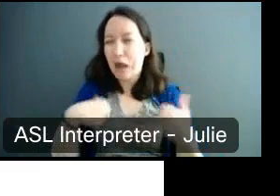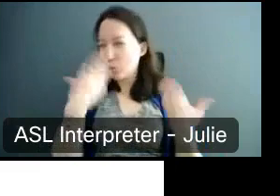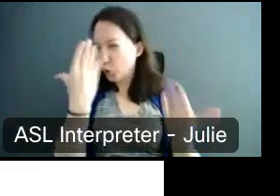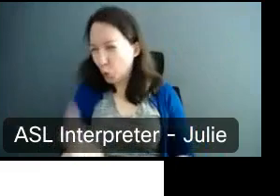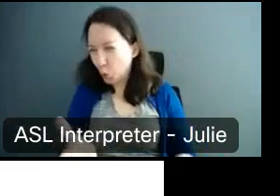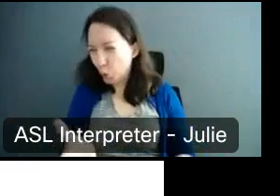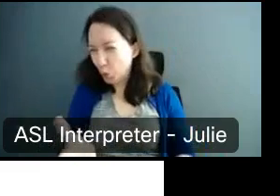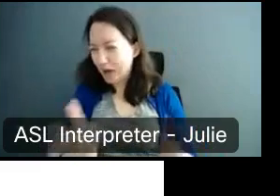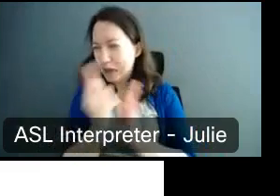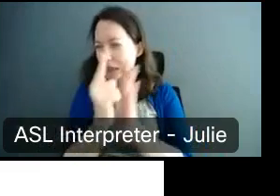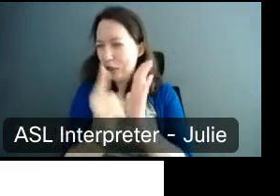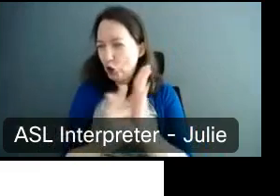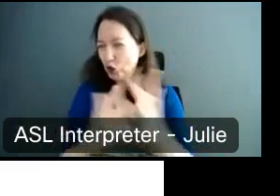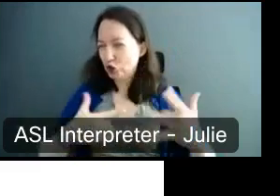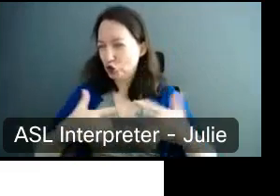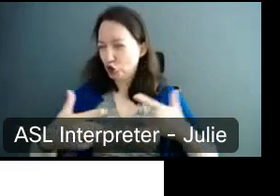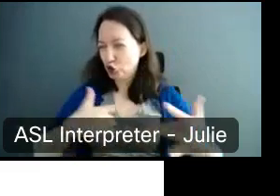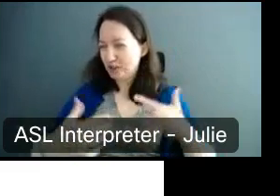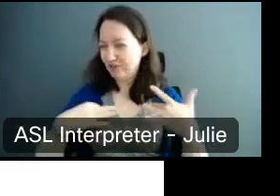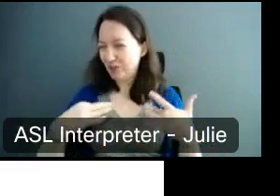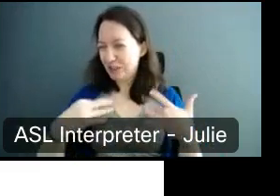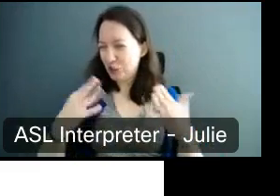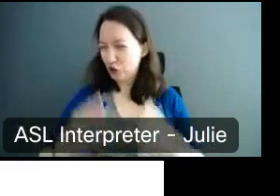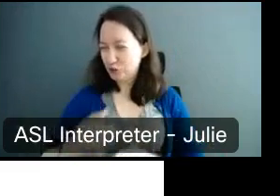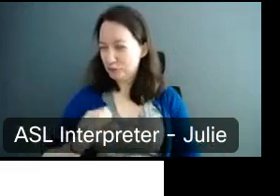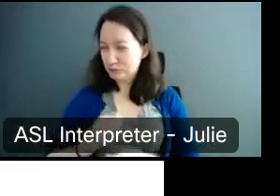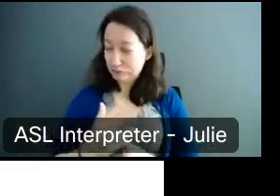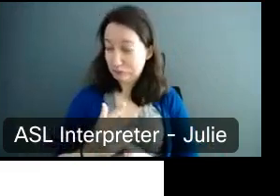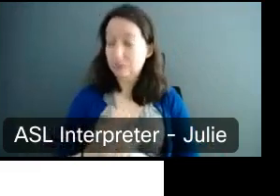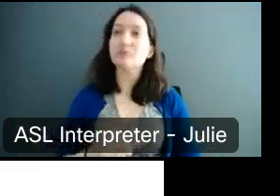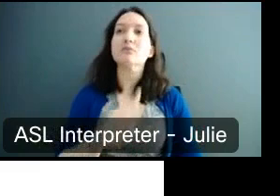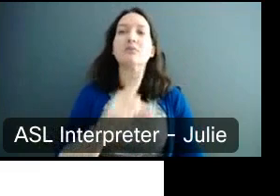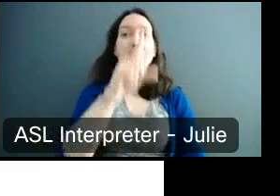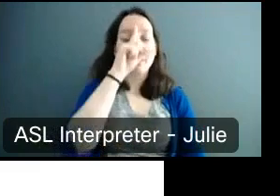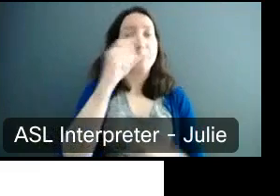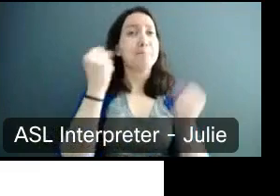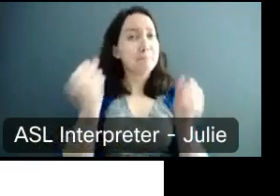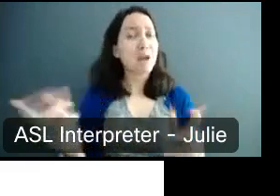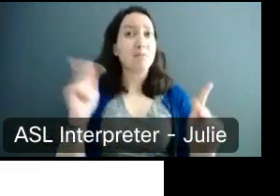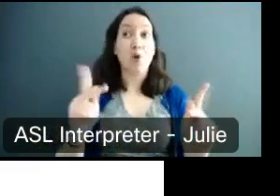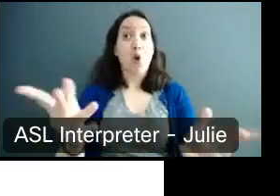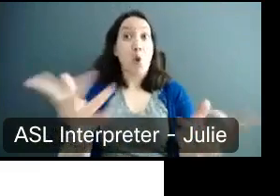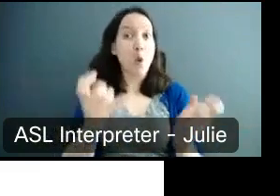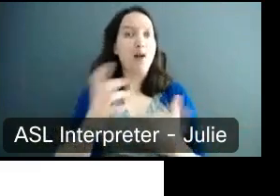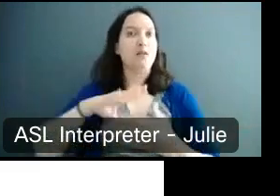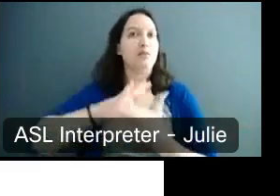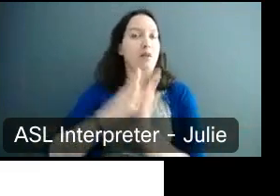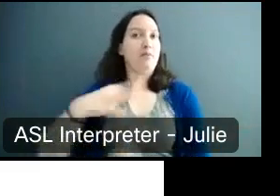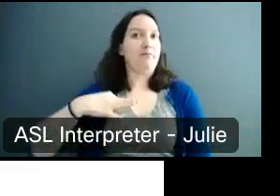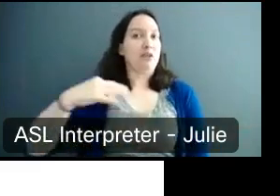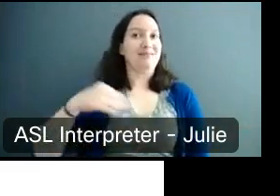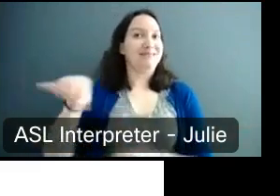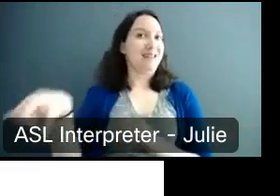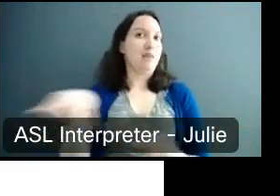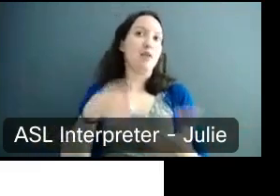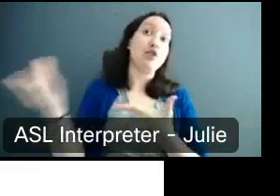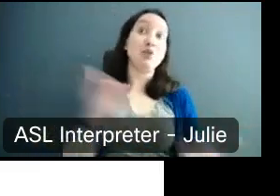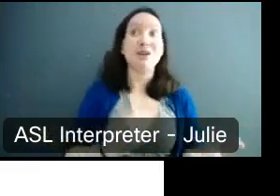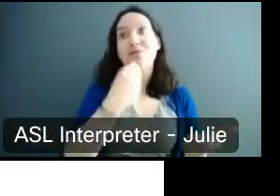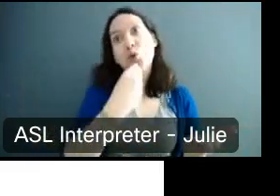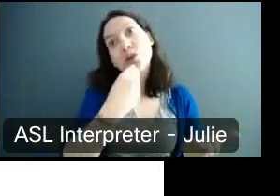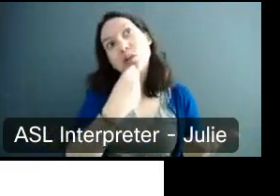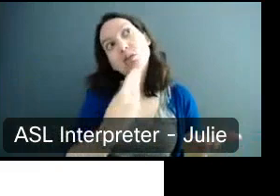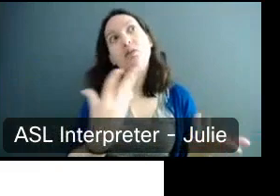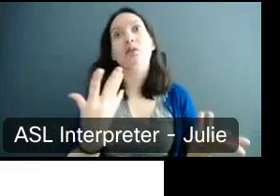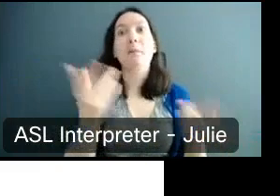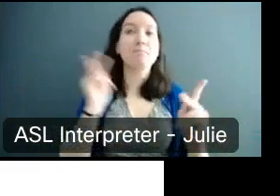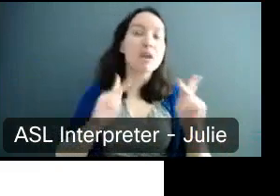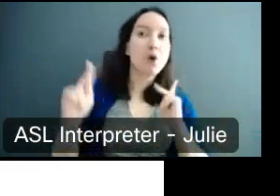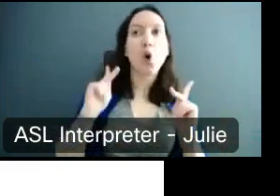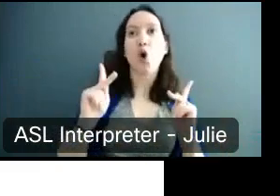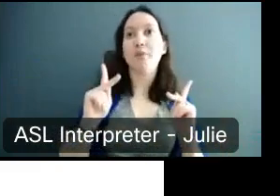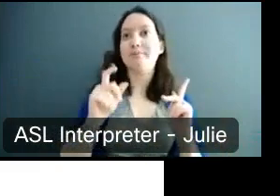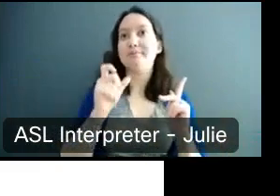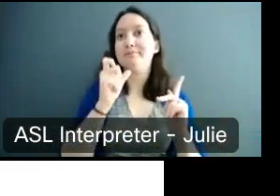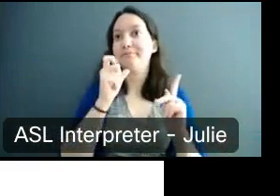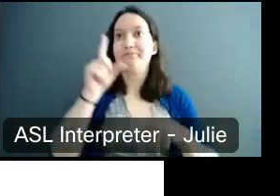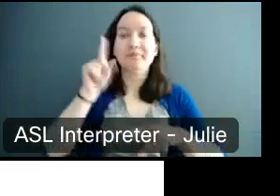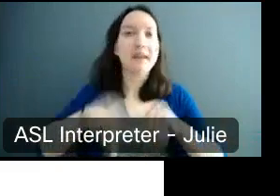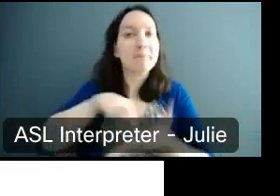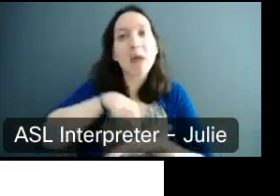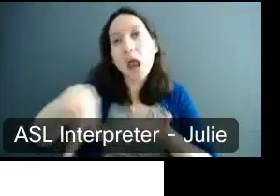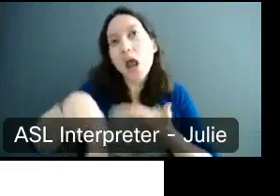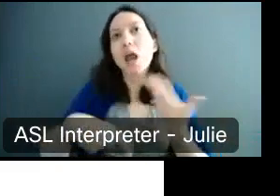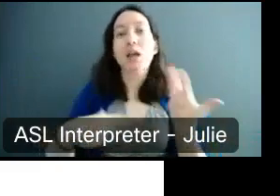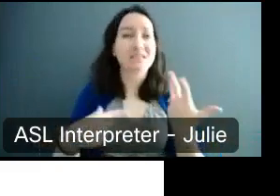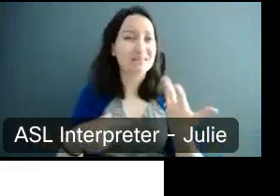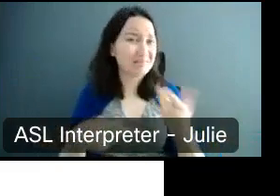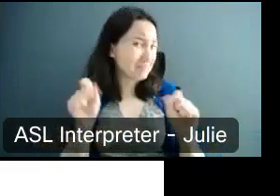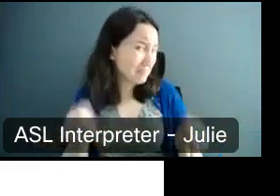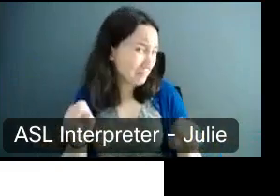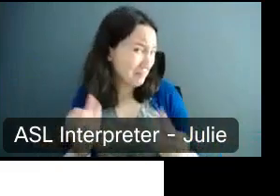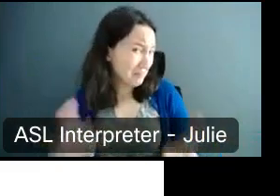Legal constraints, I may be there, but I can think that there are a lot of people that would like to volunteer the same way that they bring, you know, food to people that do not have the means or something like that. Is that a possibility to spend a network or?